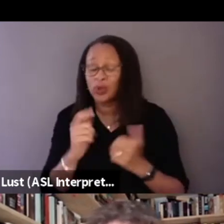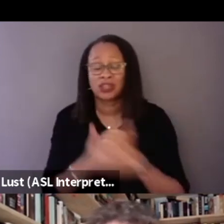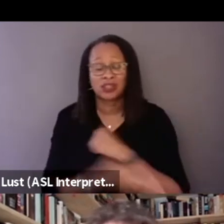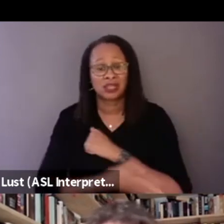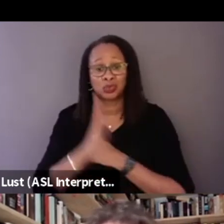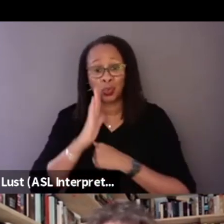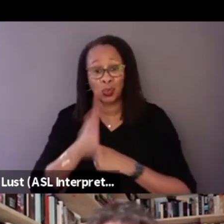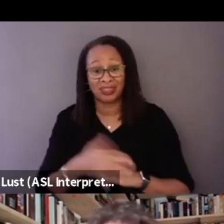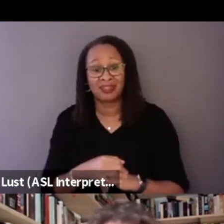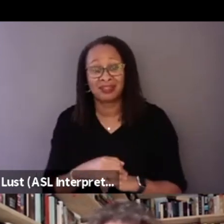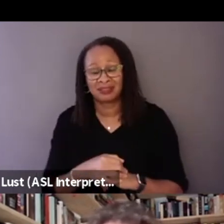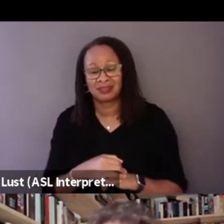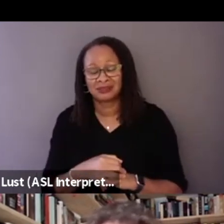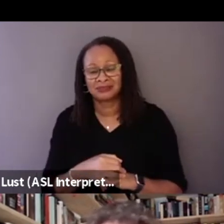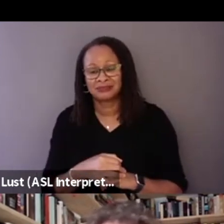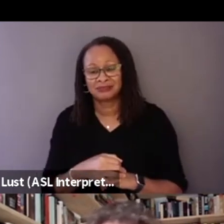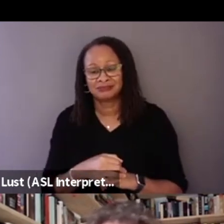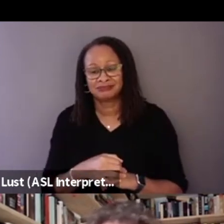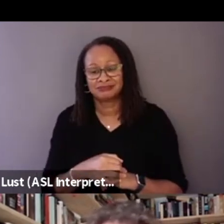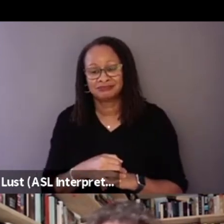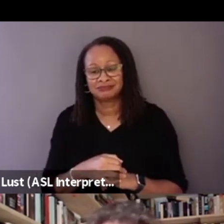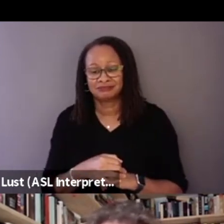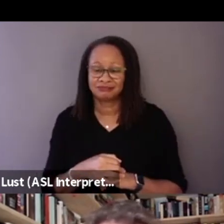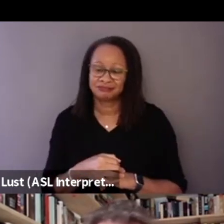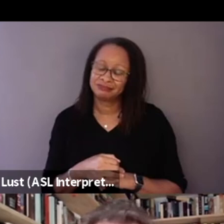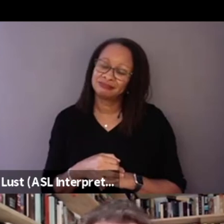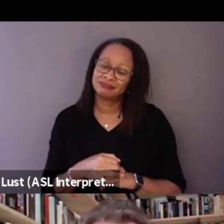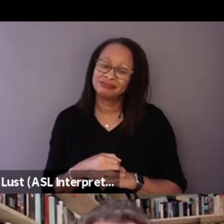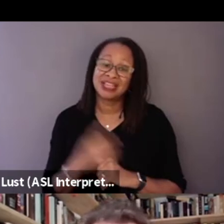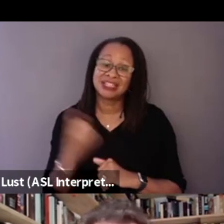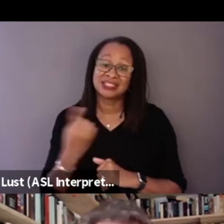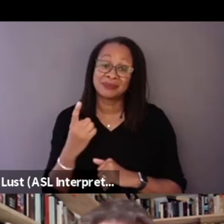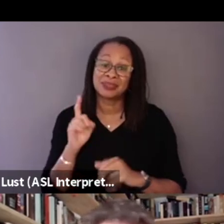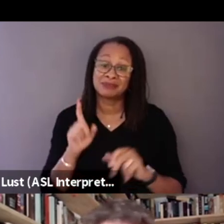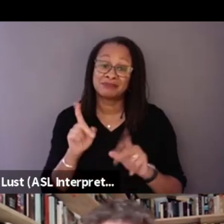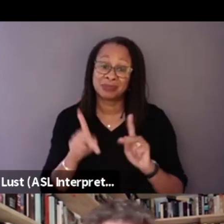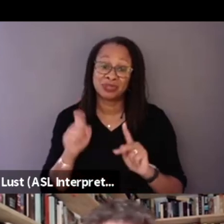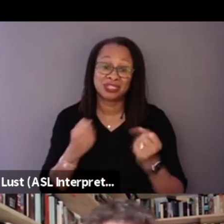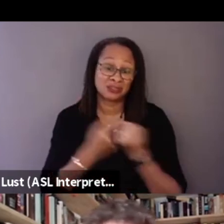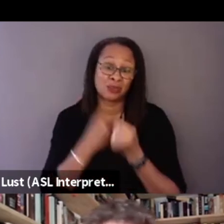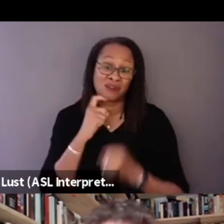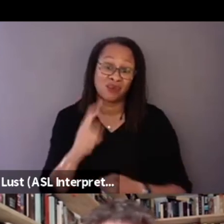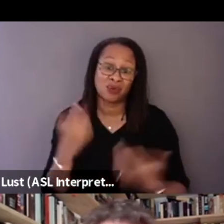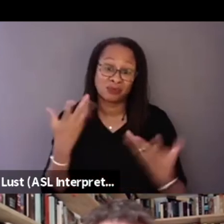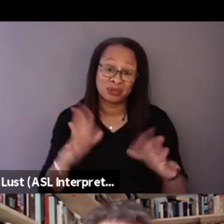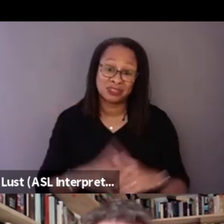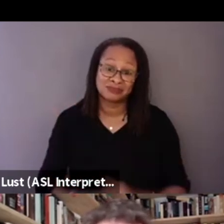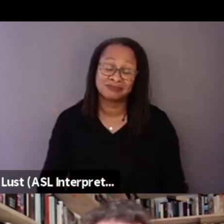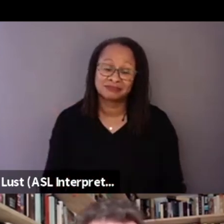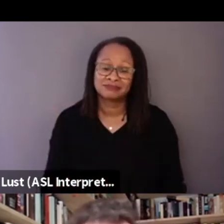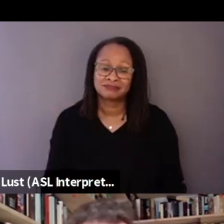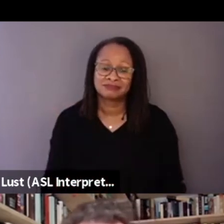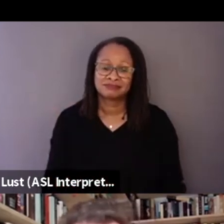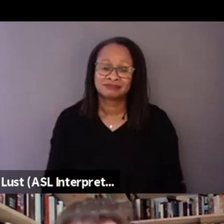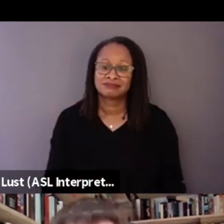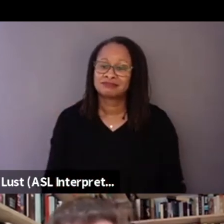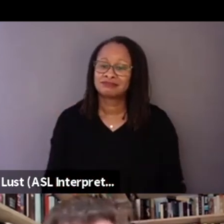And it's something people need support for. I only have... Oh, go ahead.